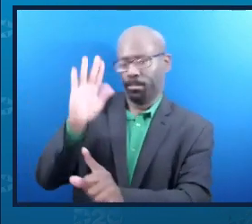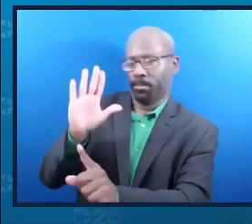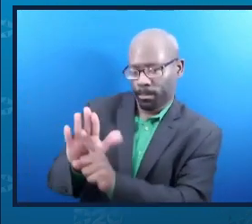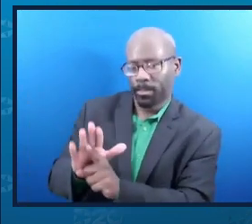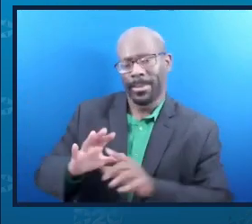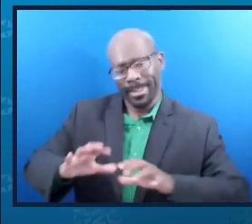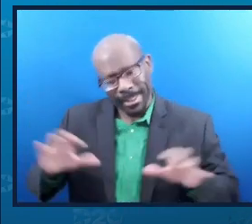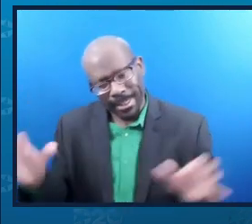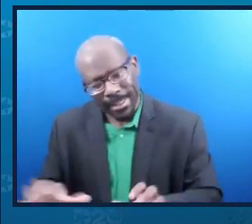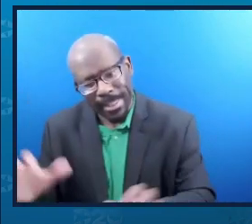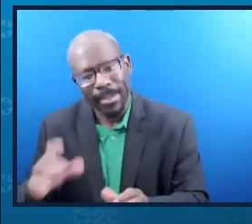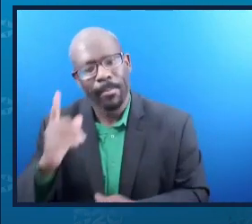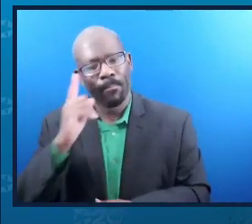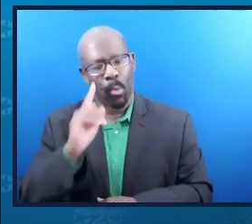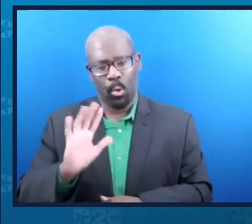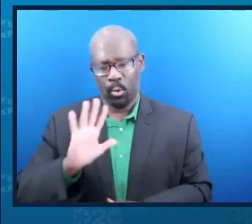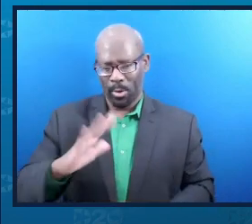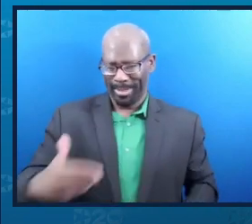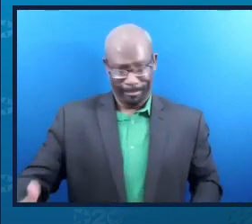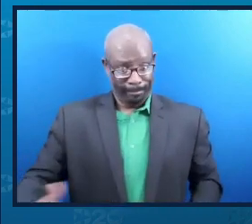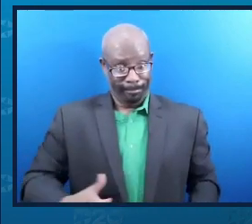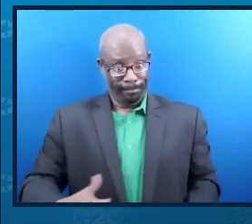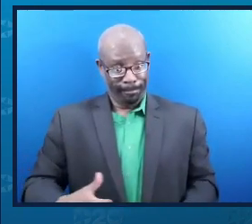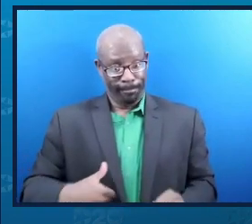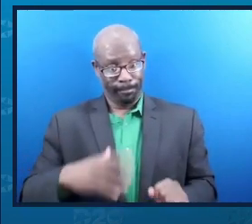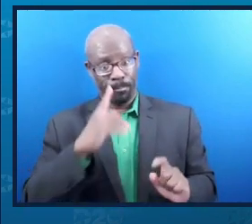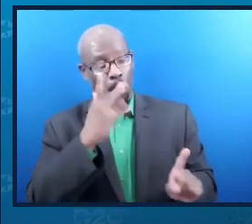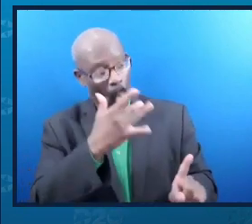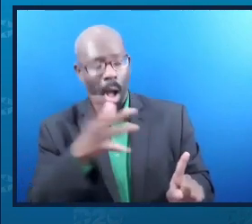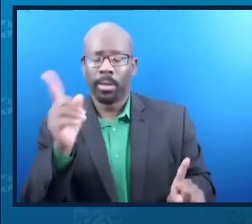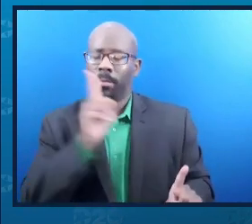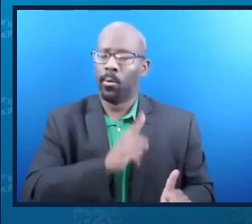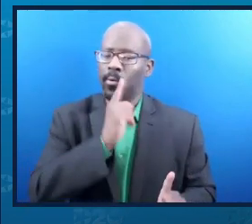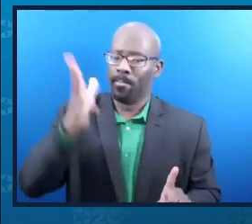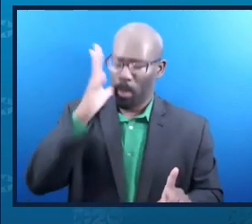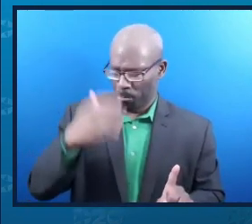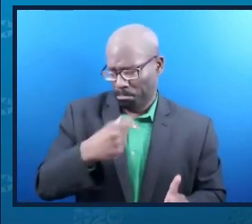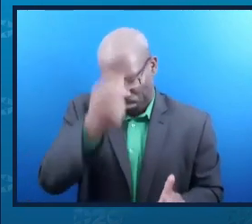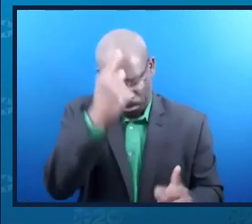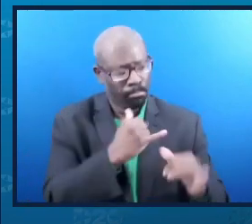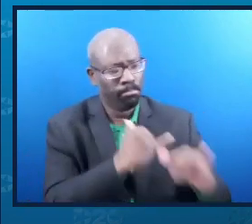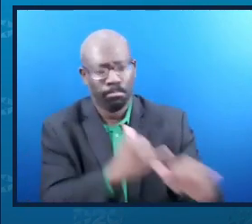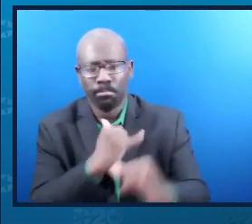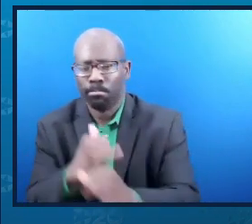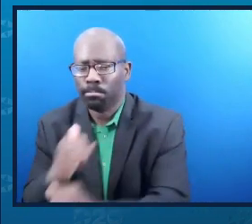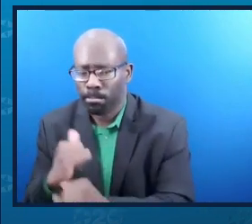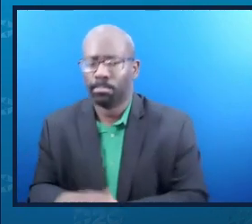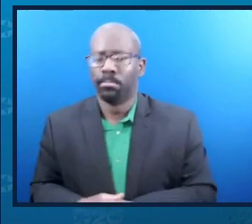HE DOES IT AS KINDRED SPIRIT, THE PARENT OF AN AMERICAN